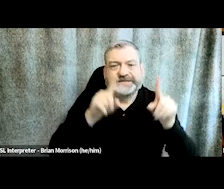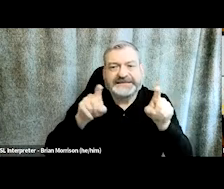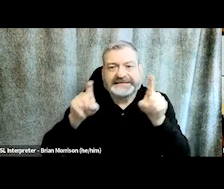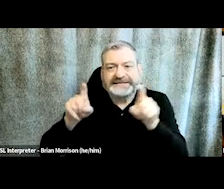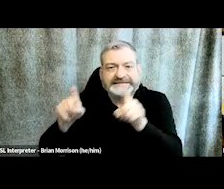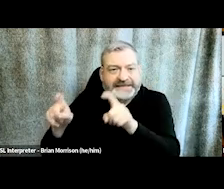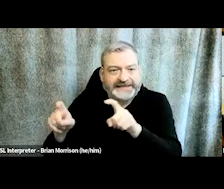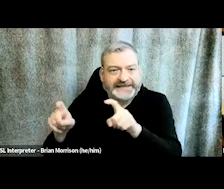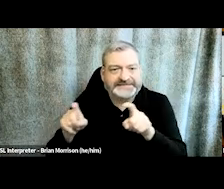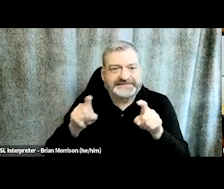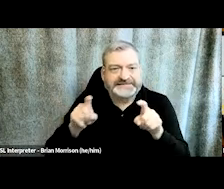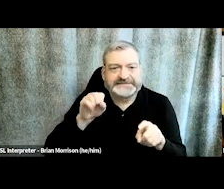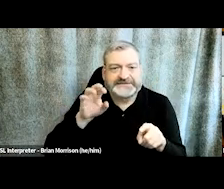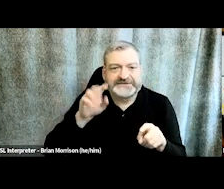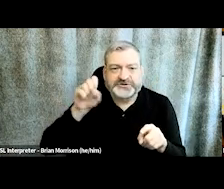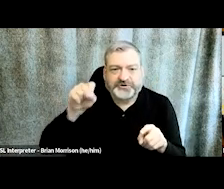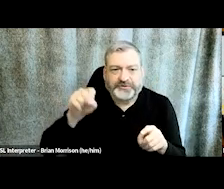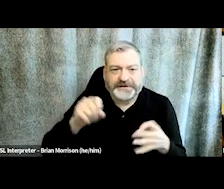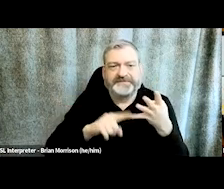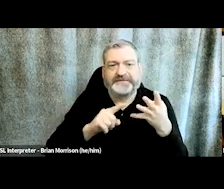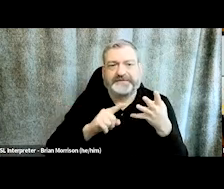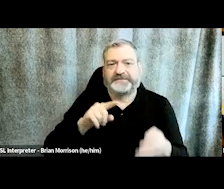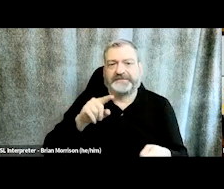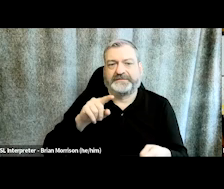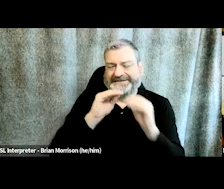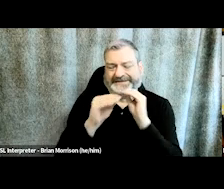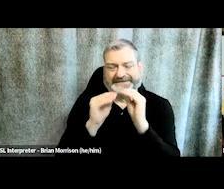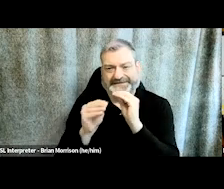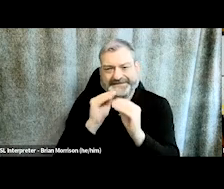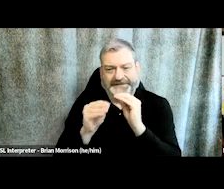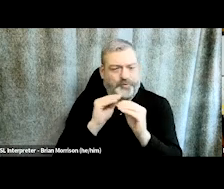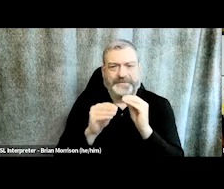and then remediating remediating a website that may have some things that can be